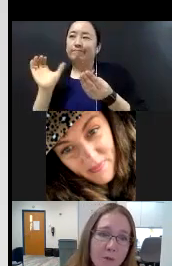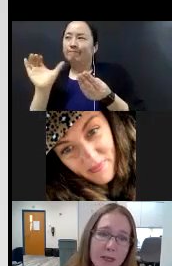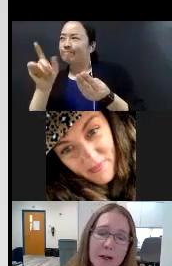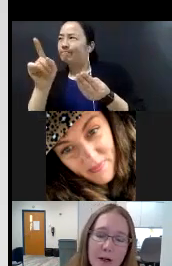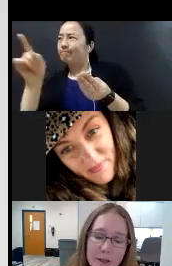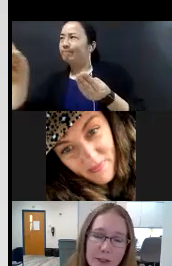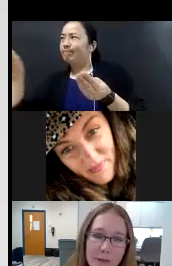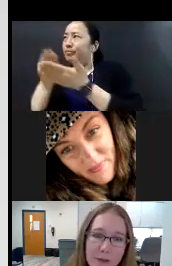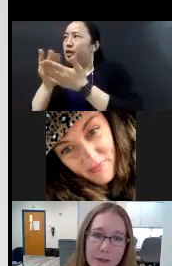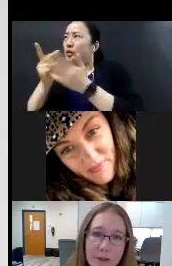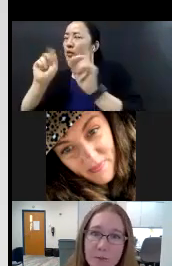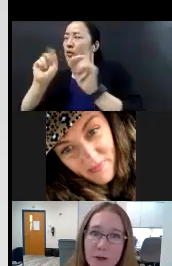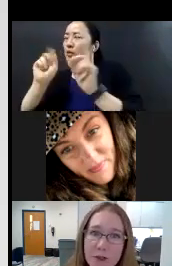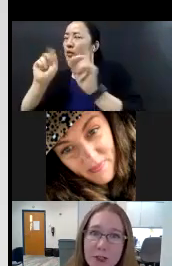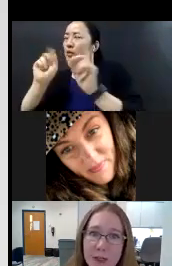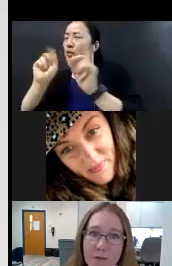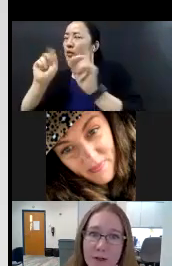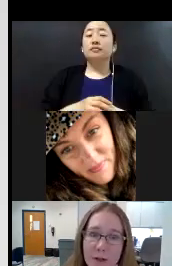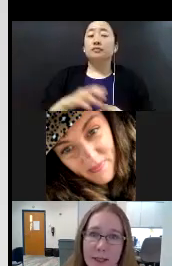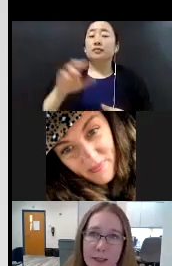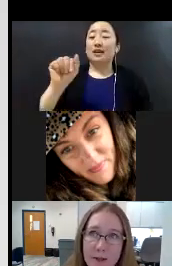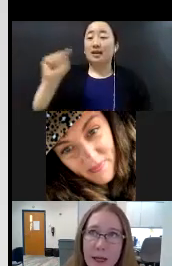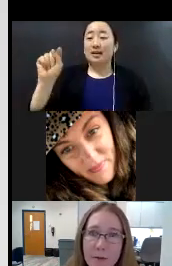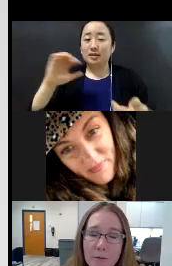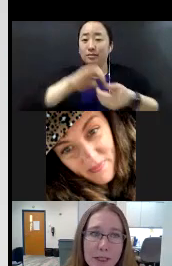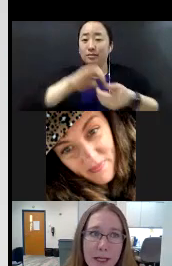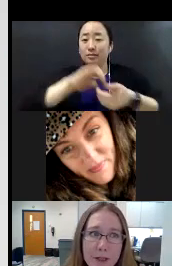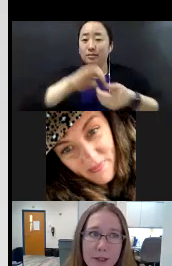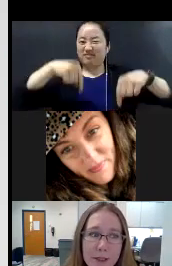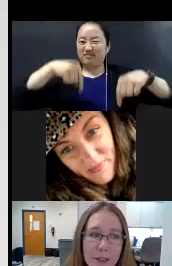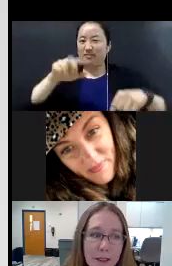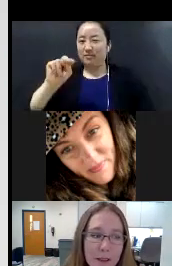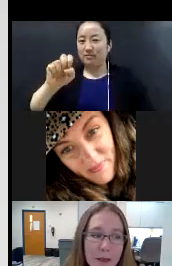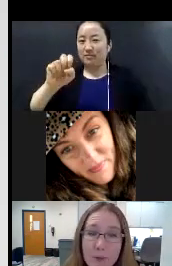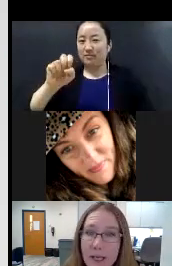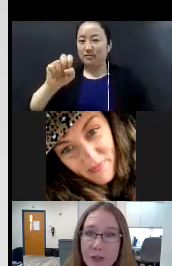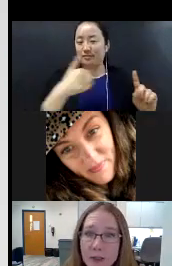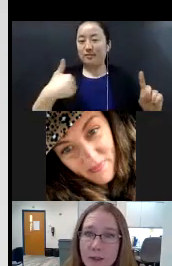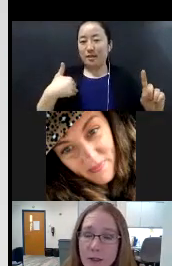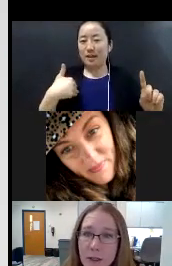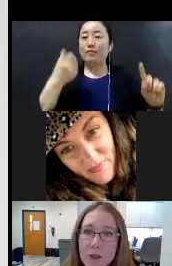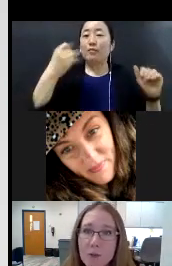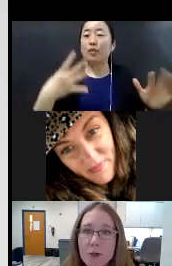ONE THING OUR ASSISTIVE TECHNOLOGY PARTNERSHIP THEY HAVE A MULTIAGENCY APPLICATION WHERE THE